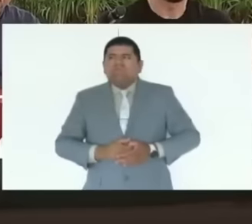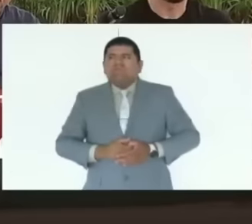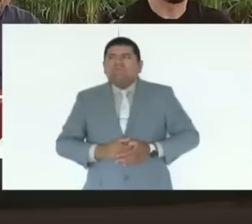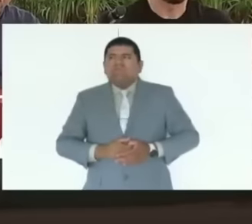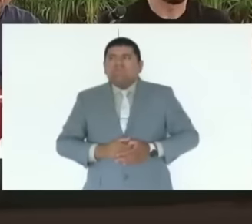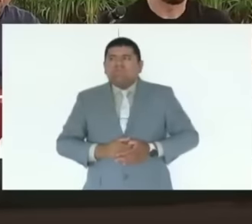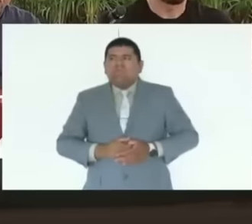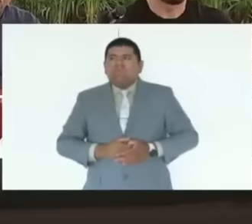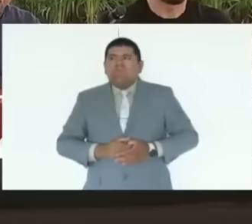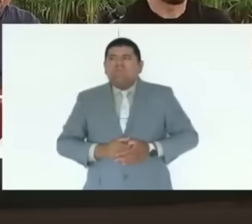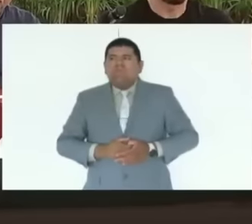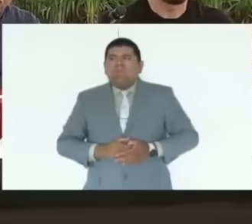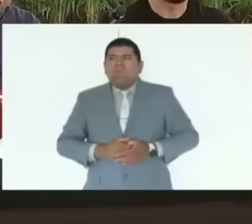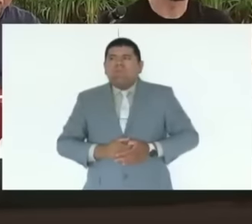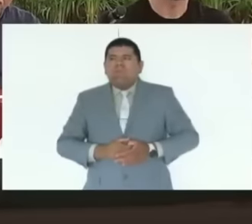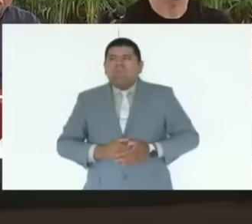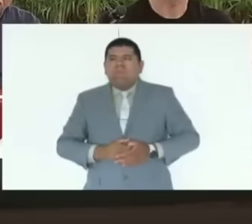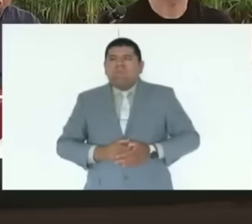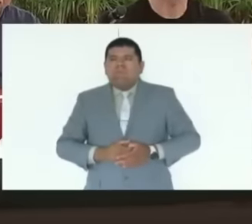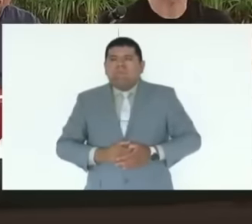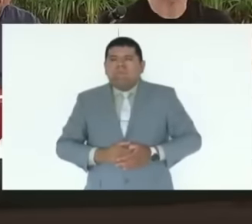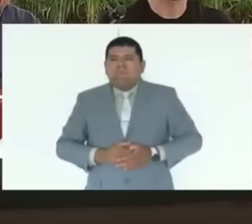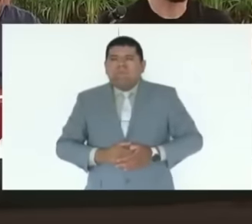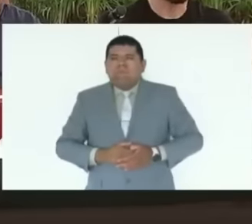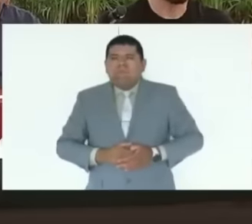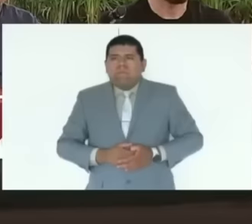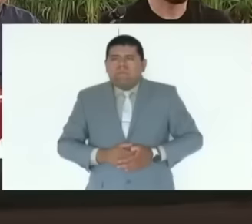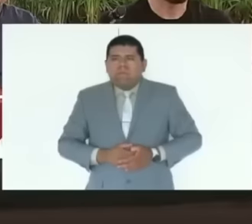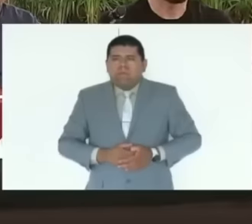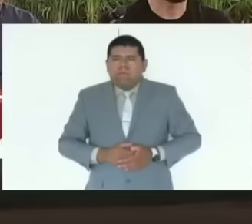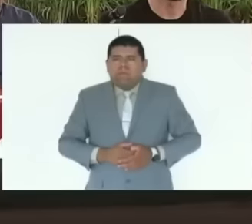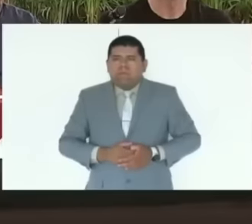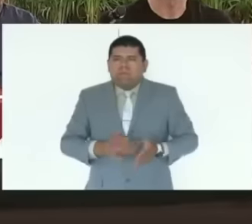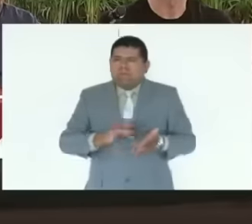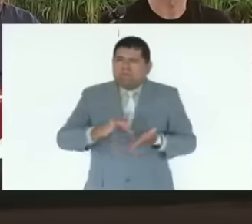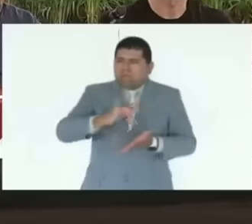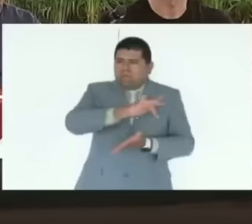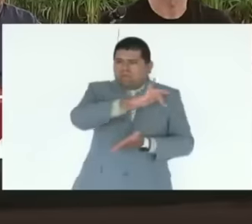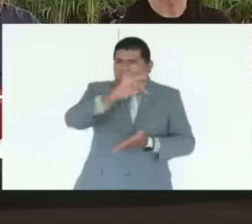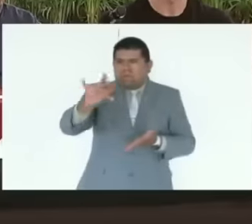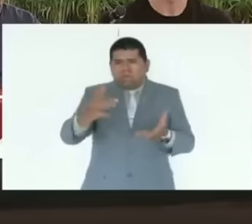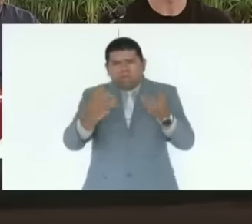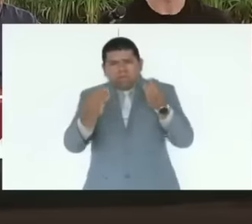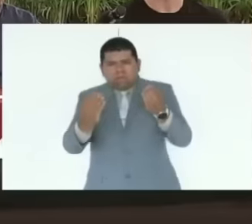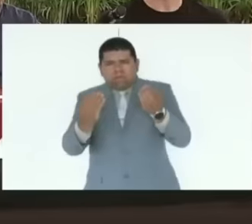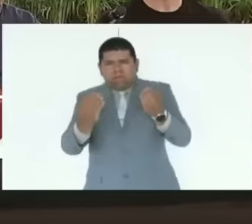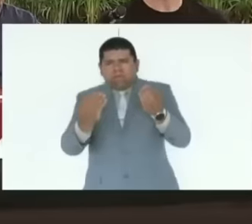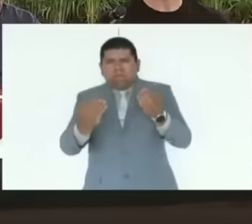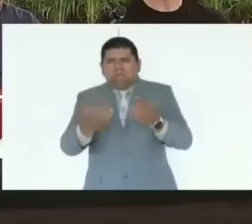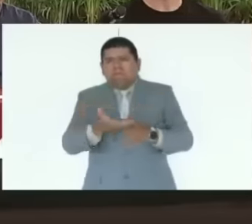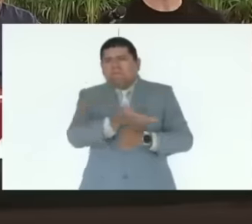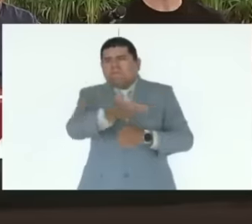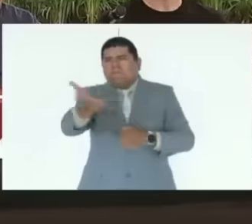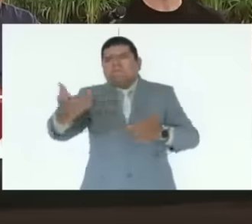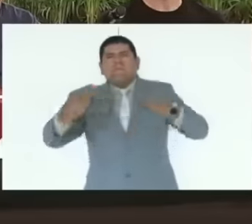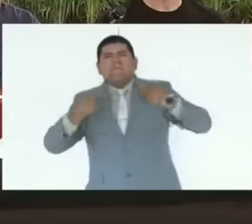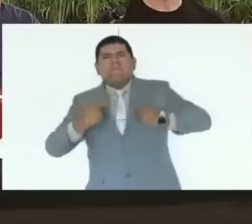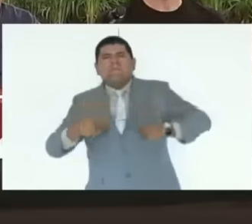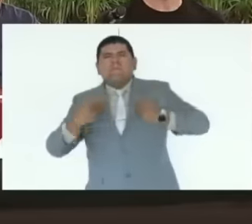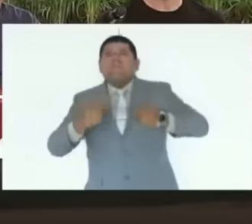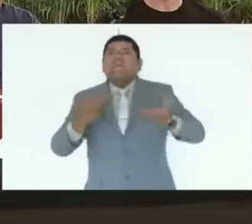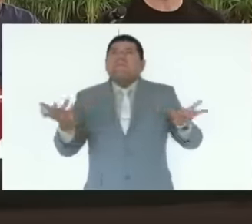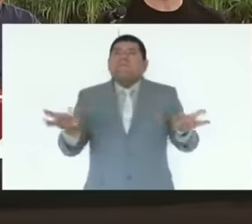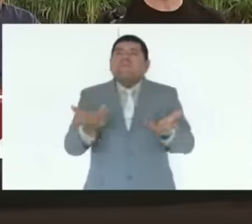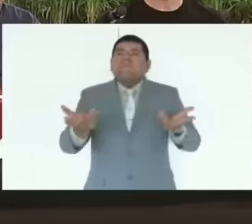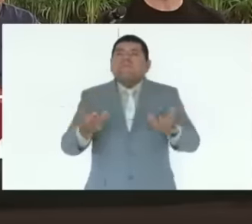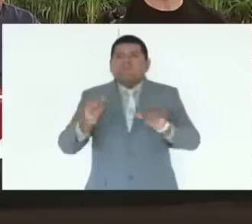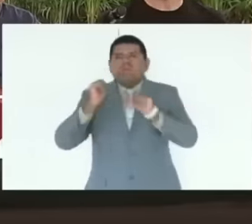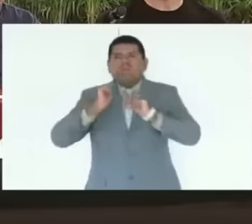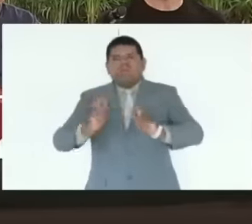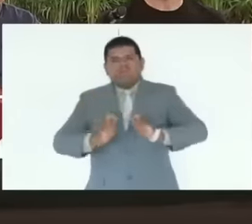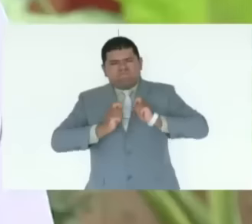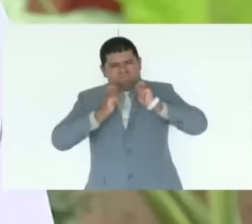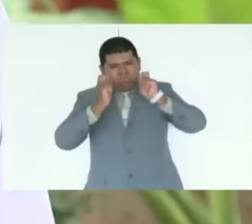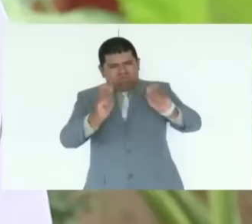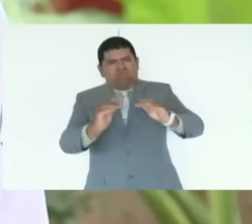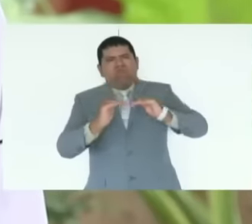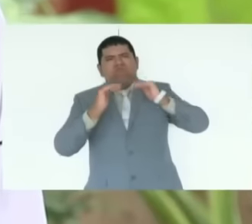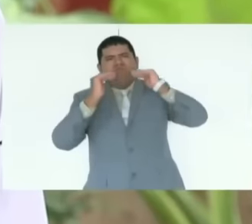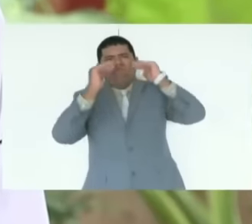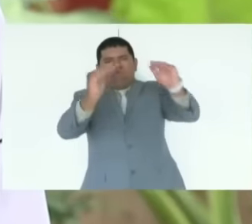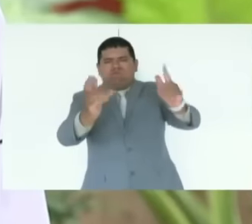thanks to the revolution of consciences, our people became empowered. Now there is a